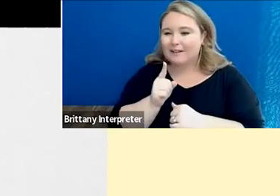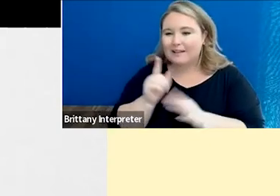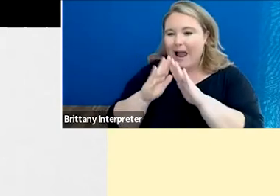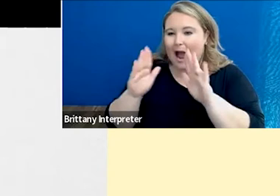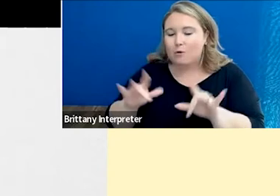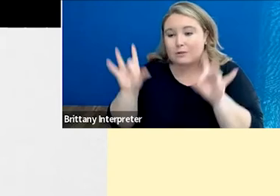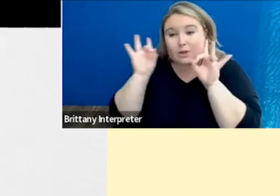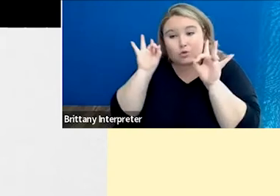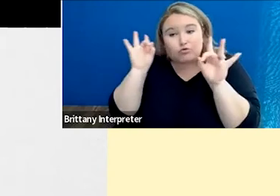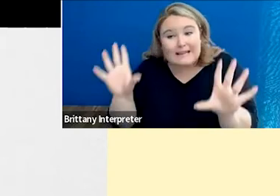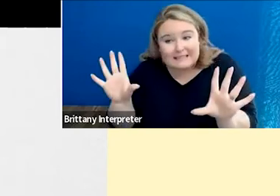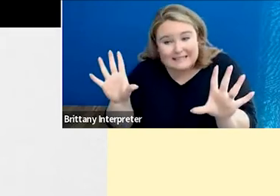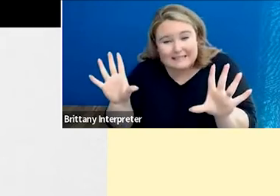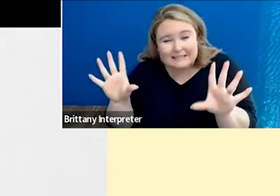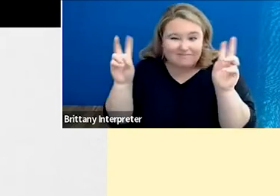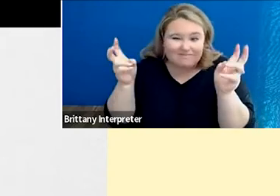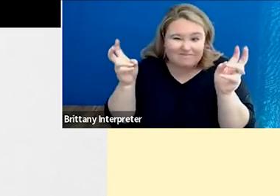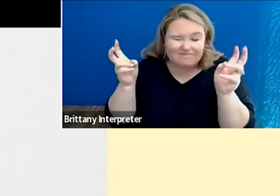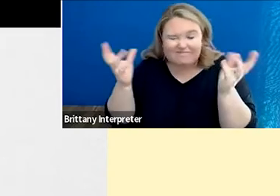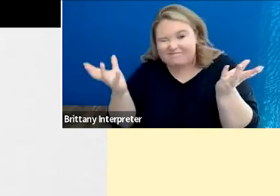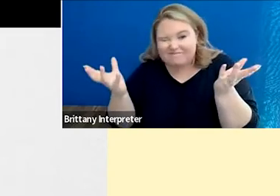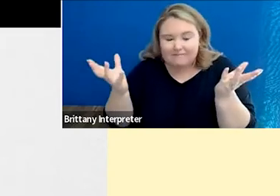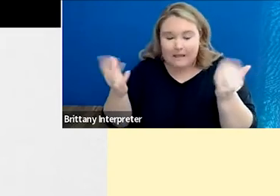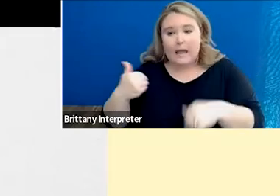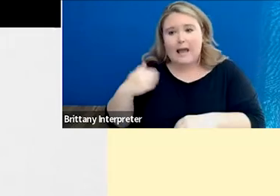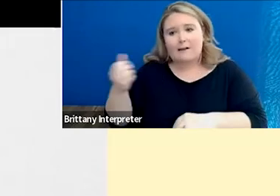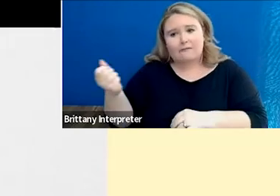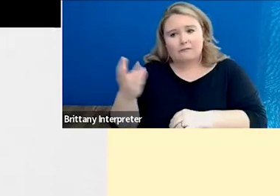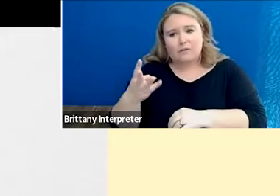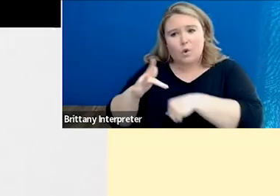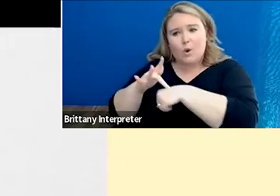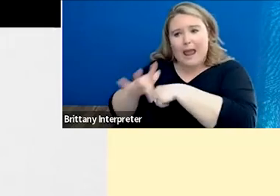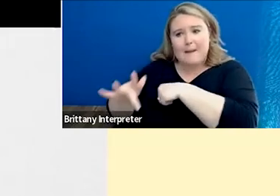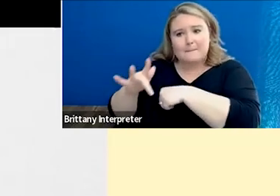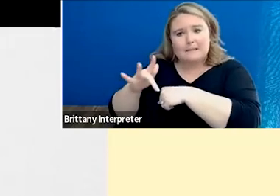because certainly we know there's quite a few empty apartments and high rises